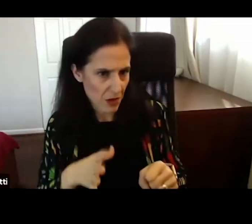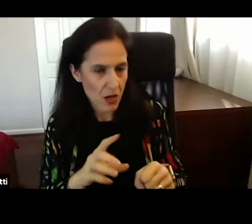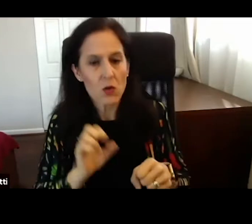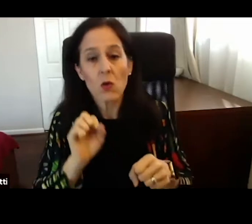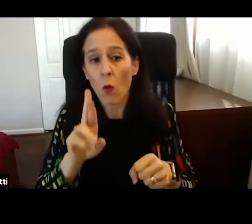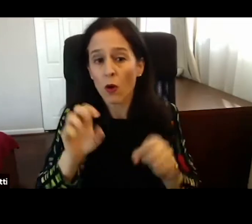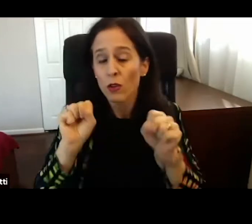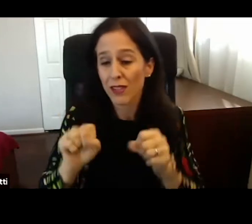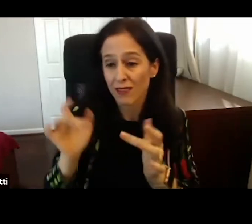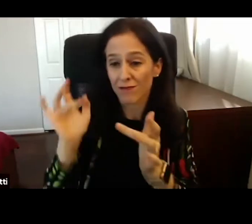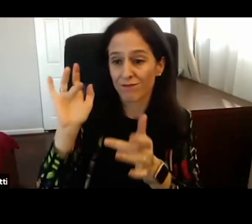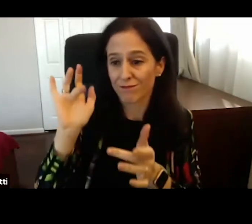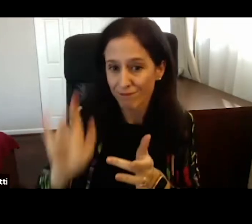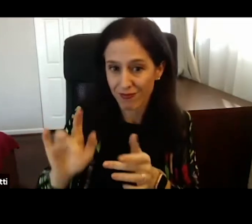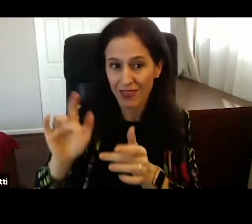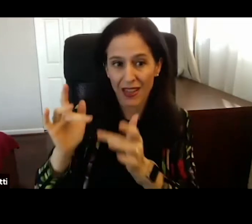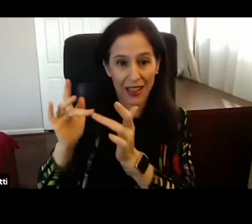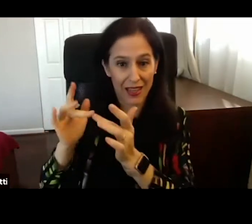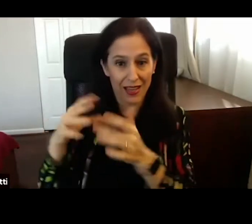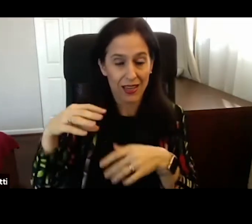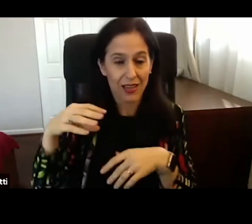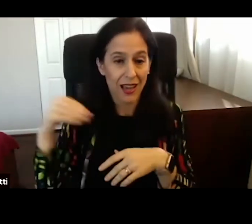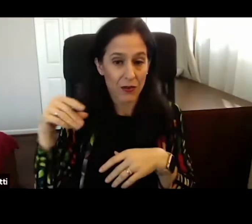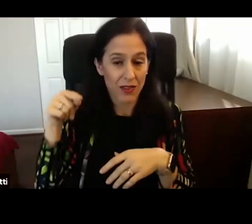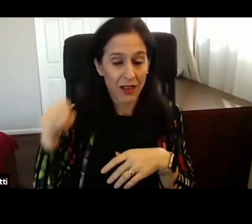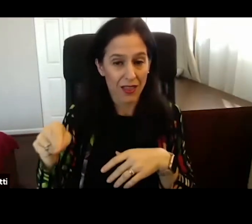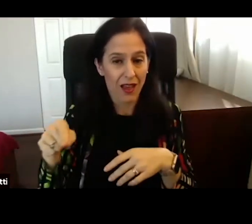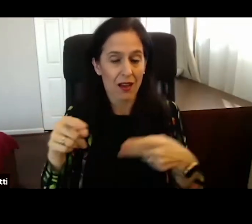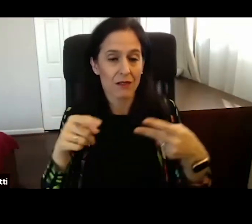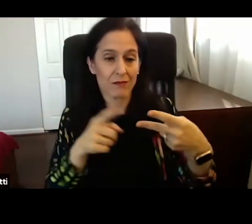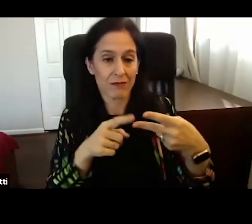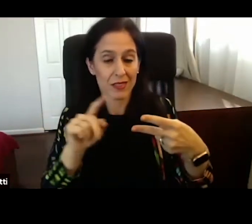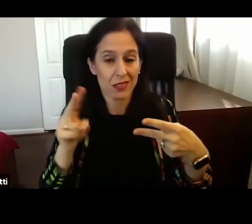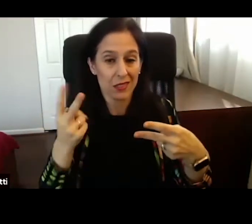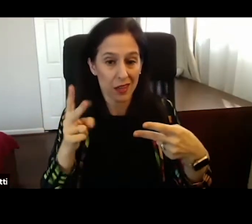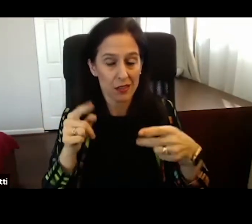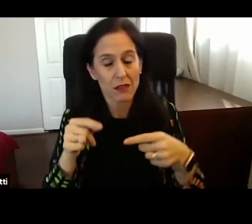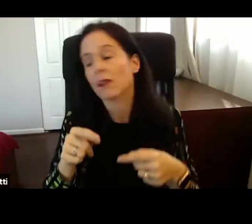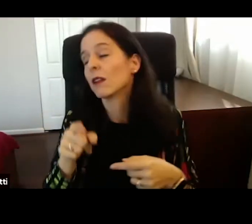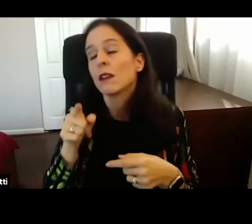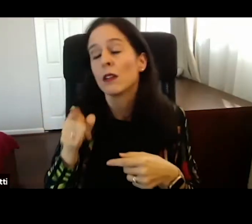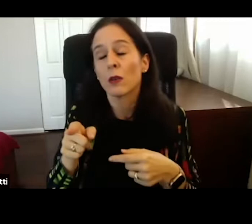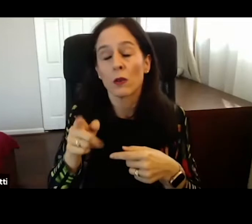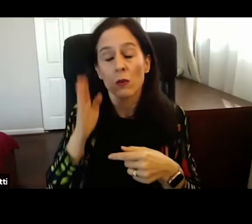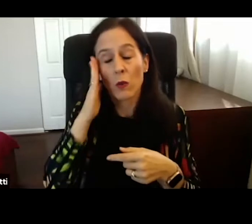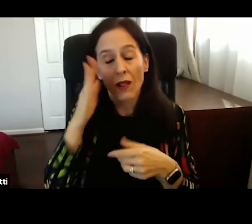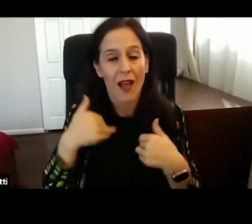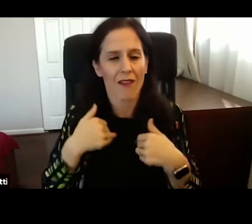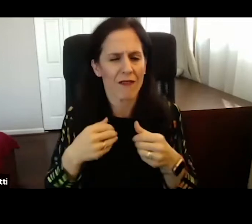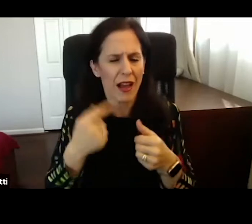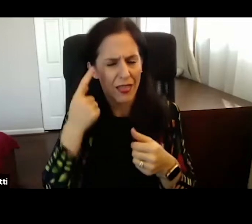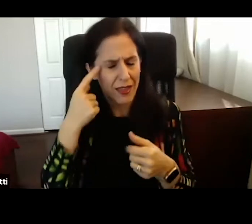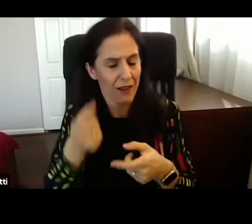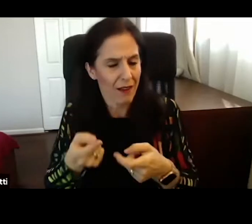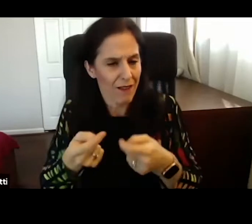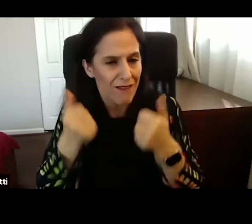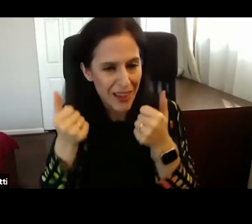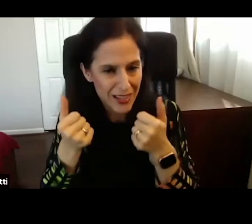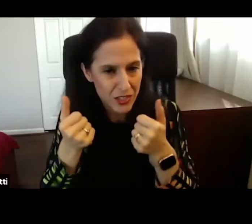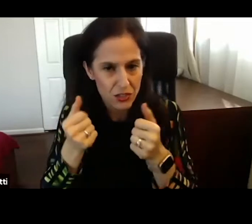you can look at the captioning in the zoom itself you can also click on the link for the transcript